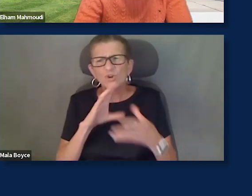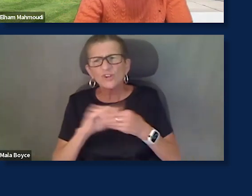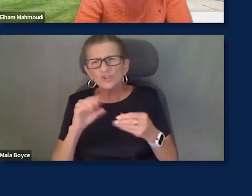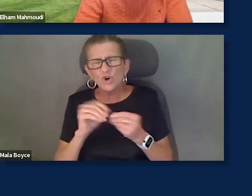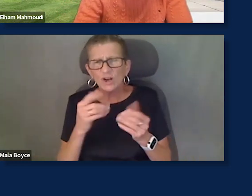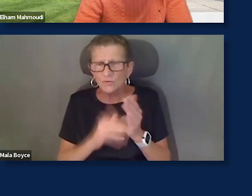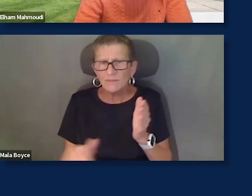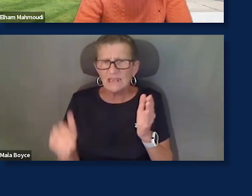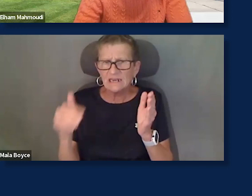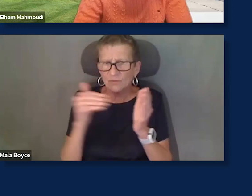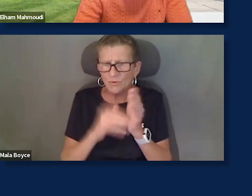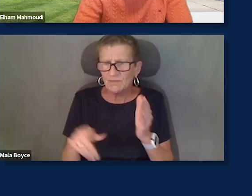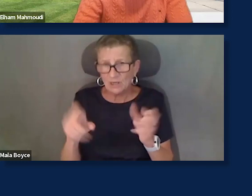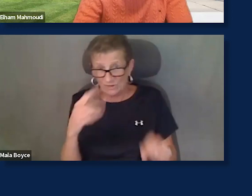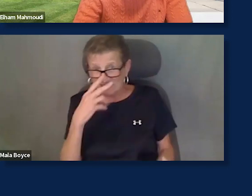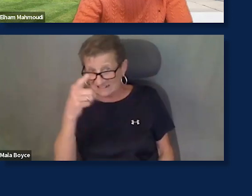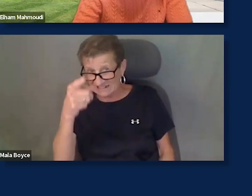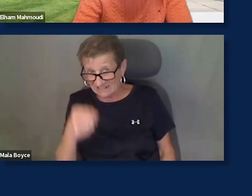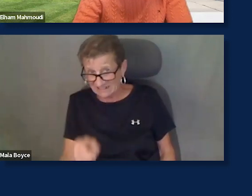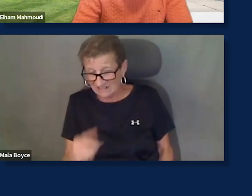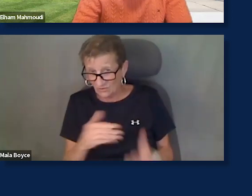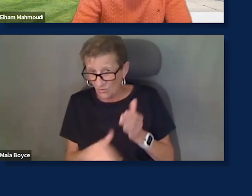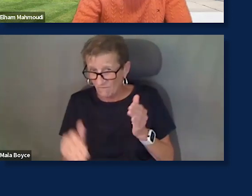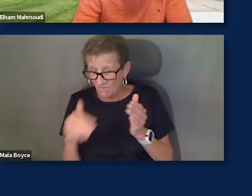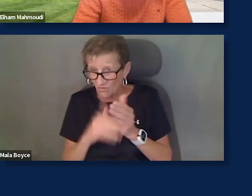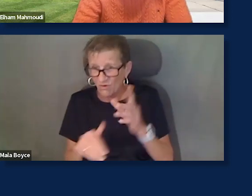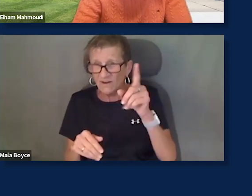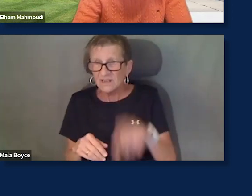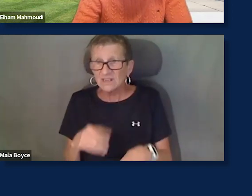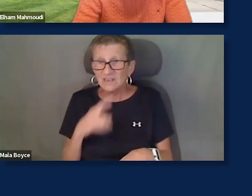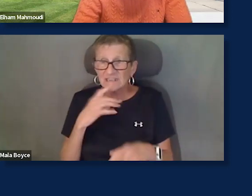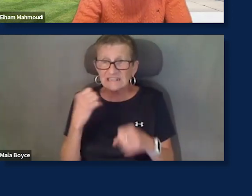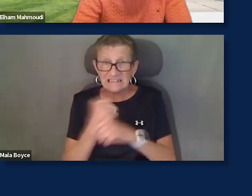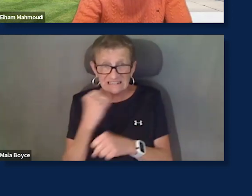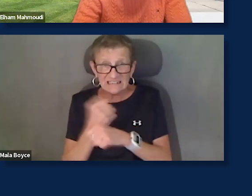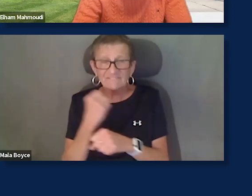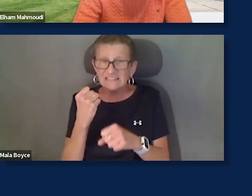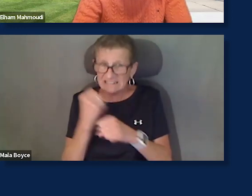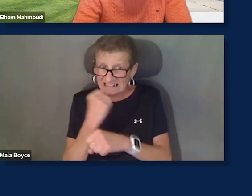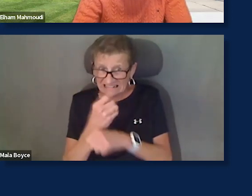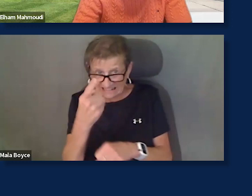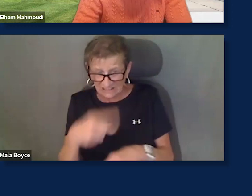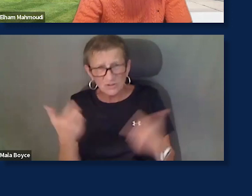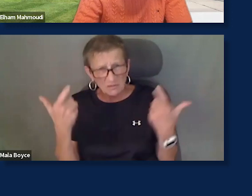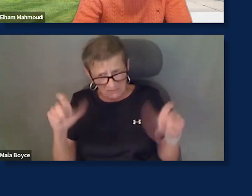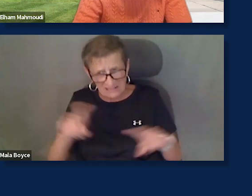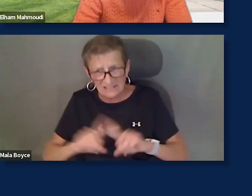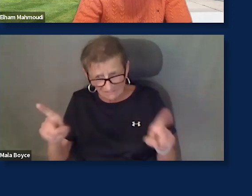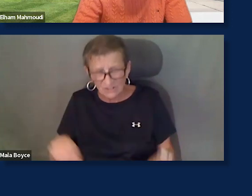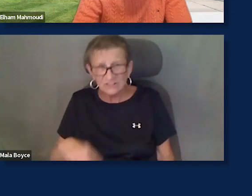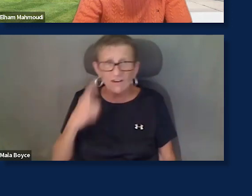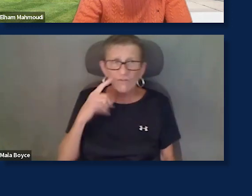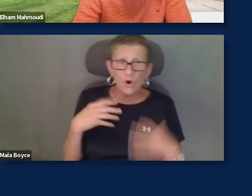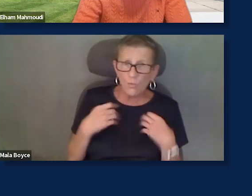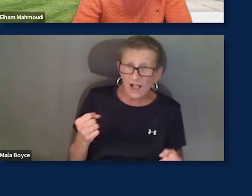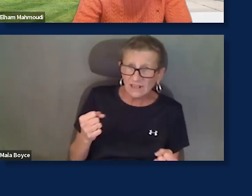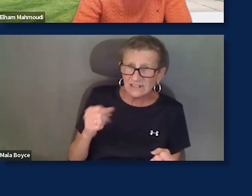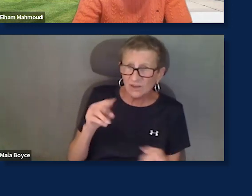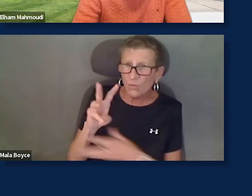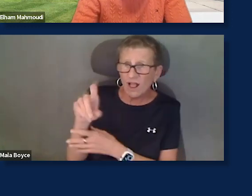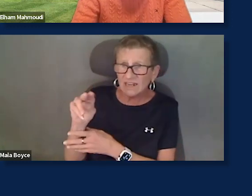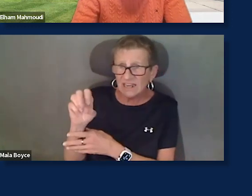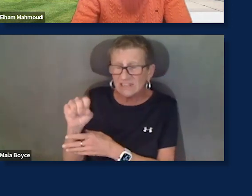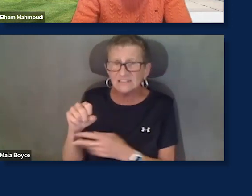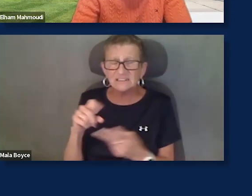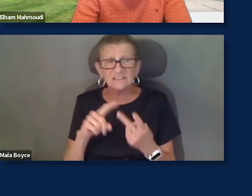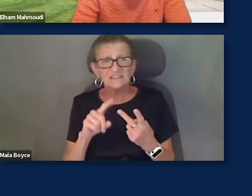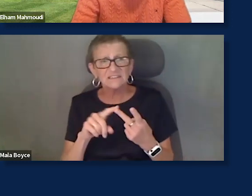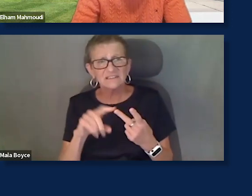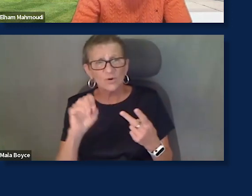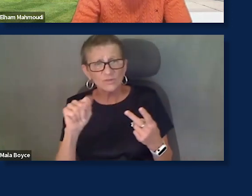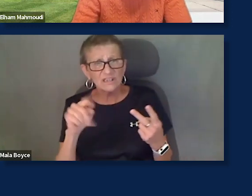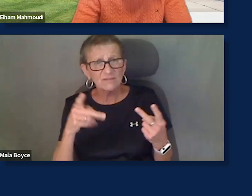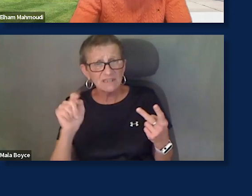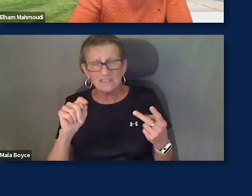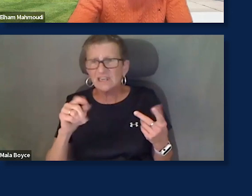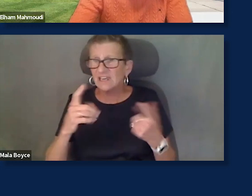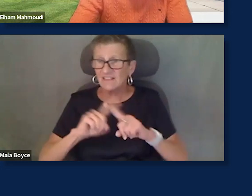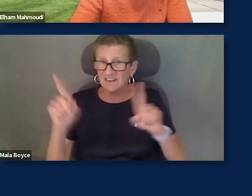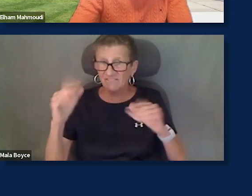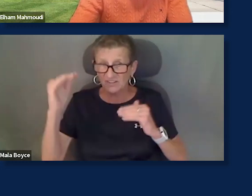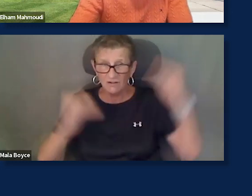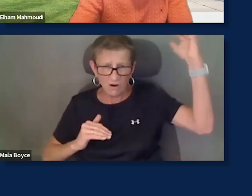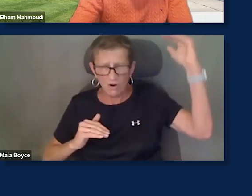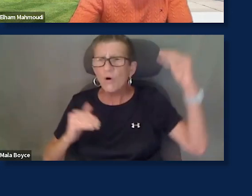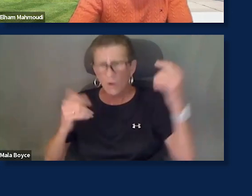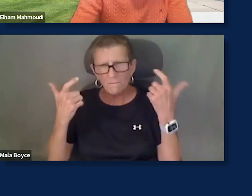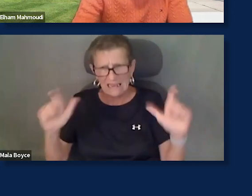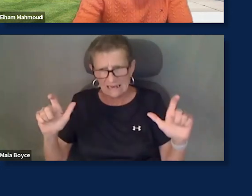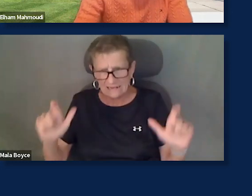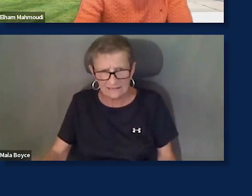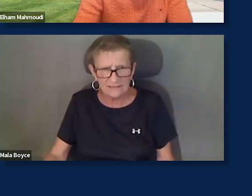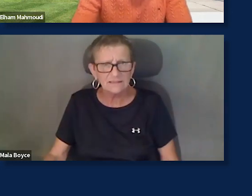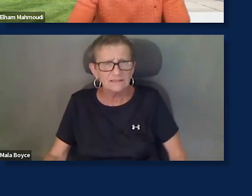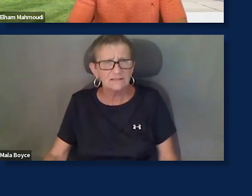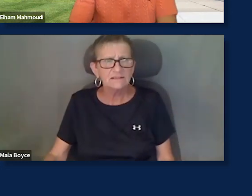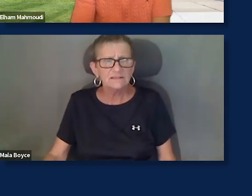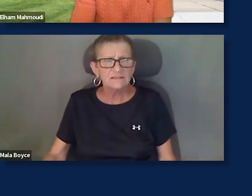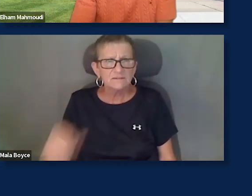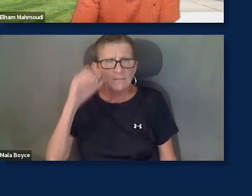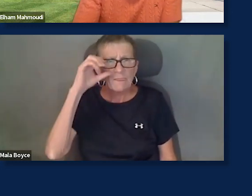So, and that's the story that is kind of a repeated theme, as you can see. Most of them are statistically significant, again, for annual wellness visit and physical/occupational therapy the differences are substantial.